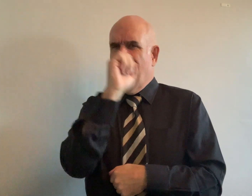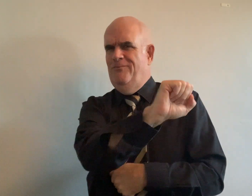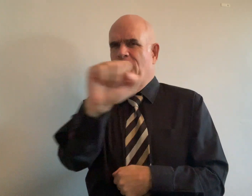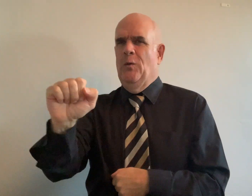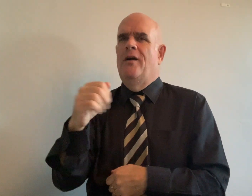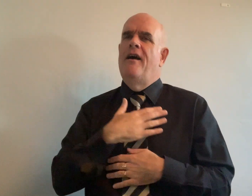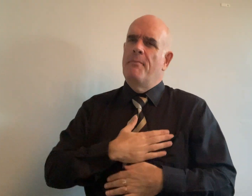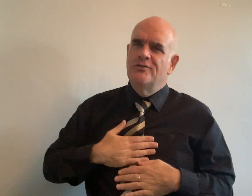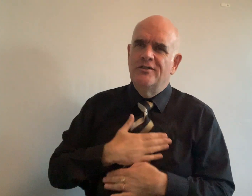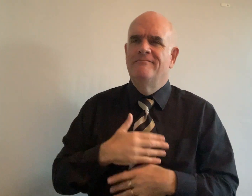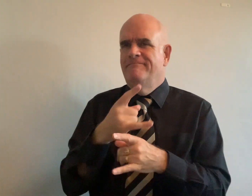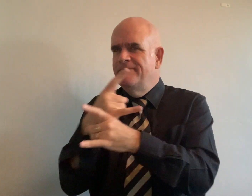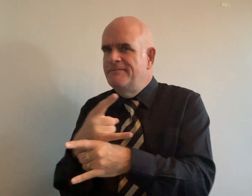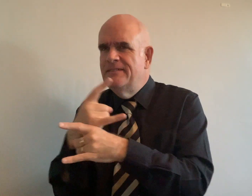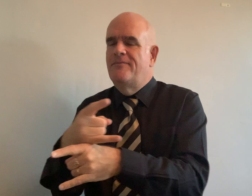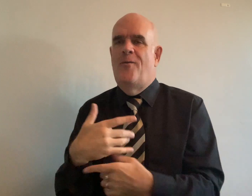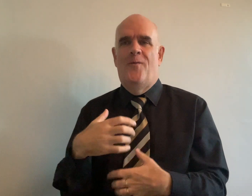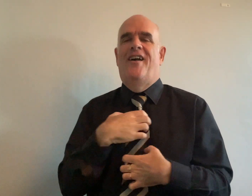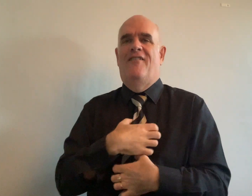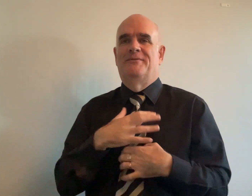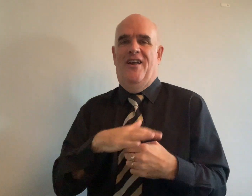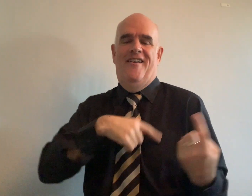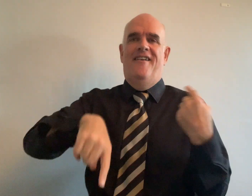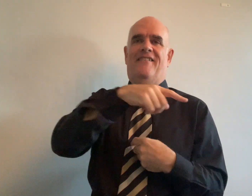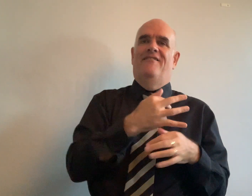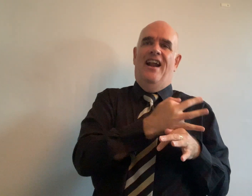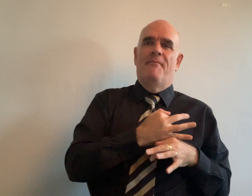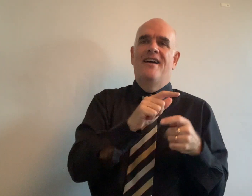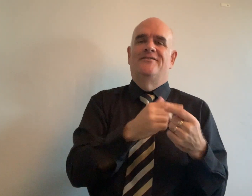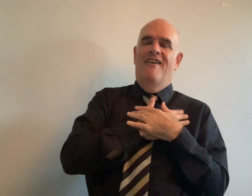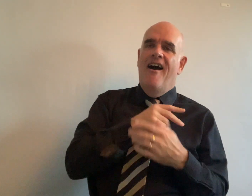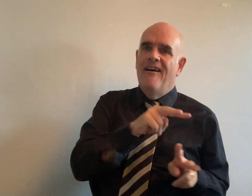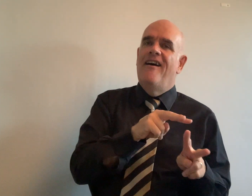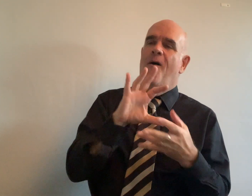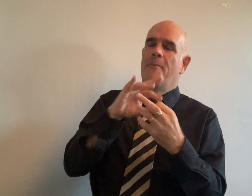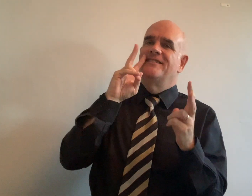To know of your compassion and practical assistance is a great comfort to their